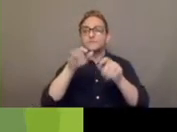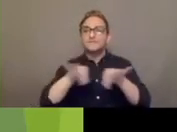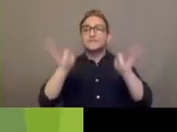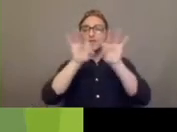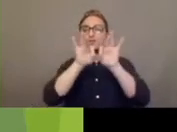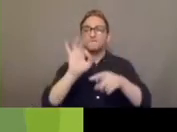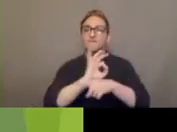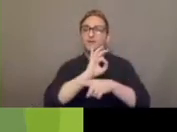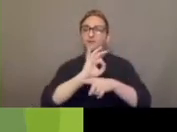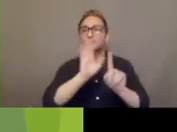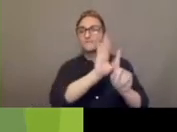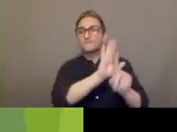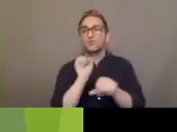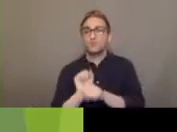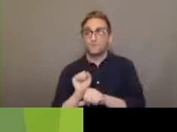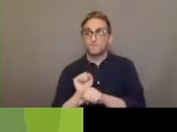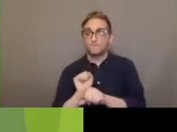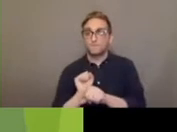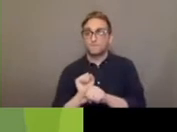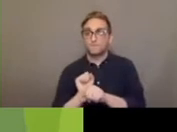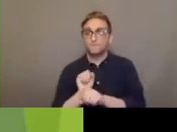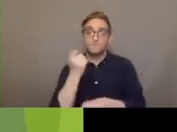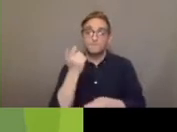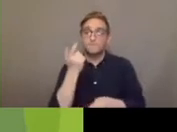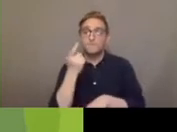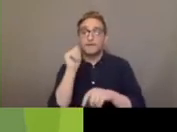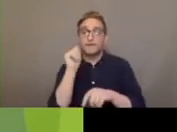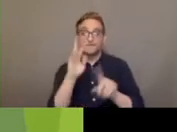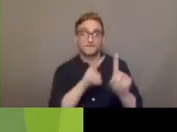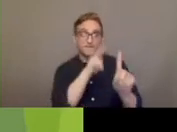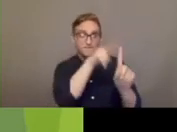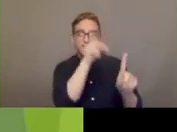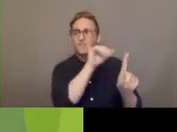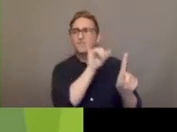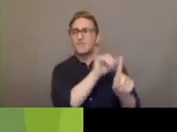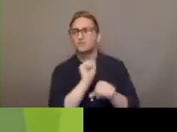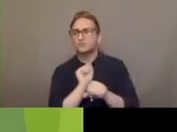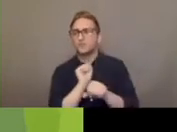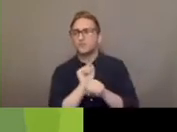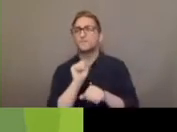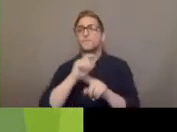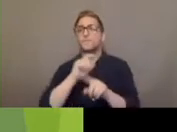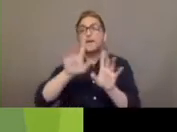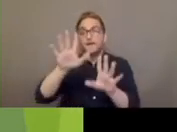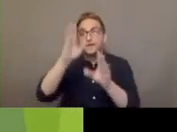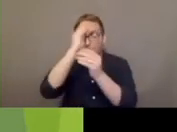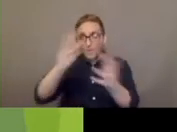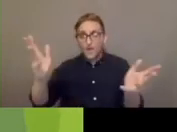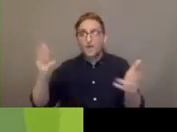the job they are wanting, but just to make you aware there are three different types